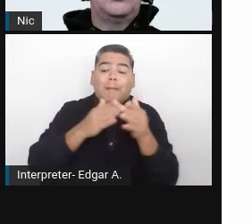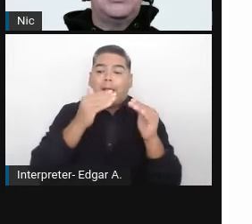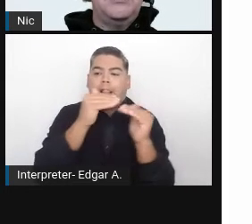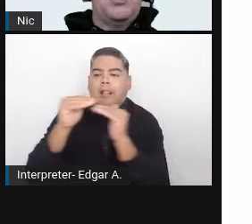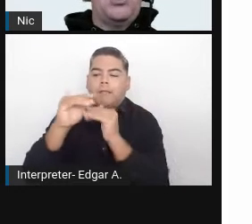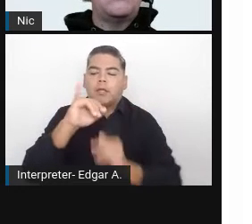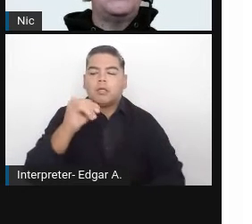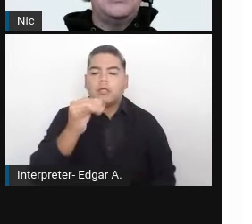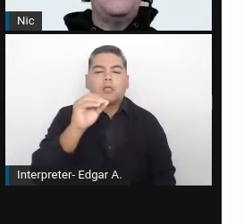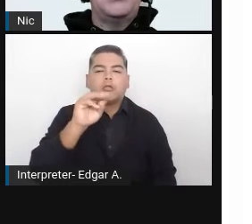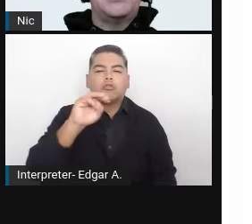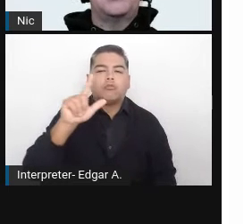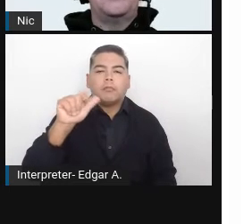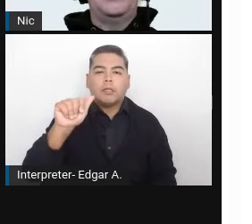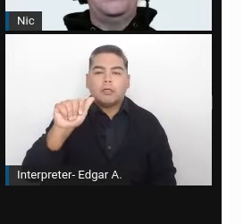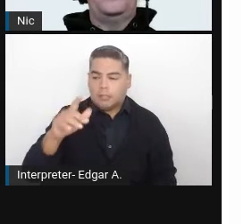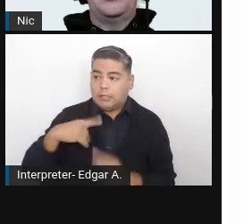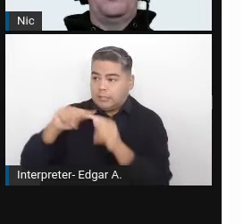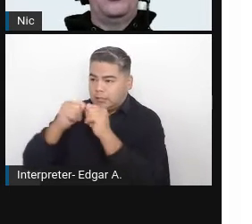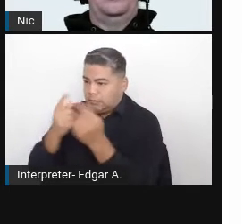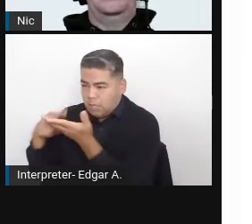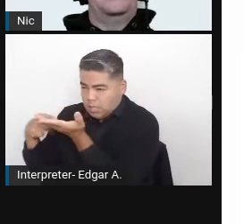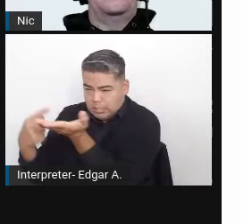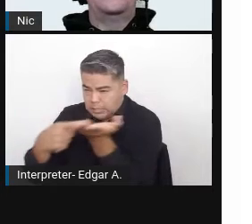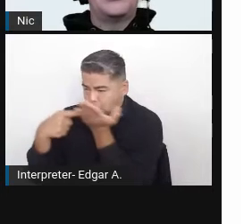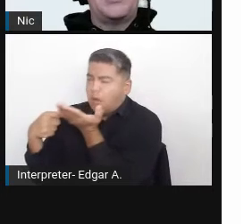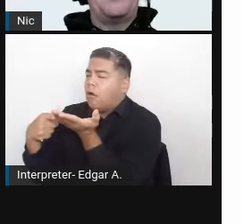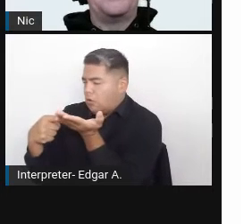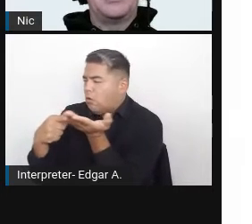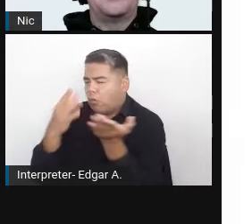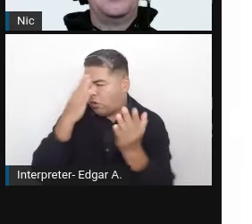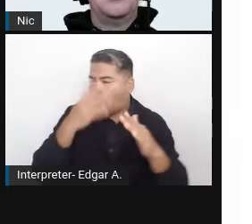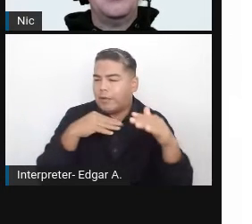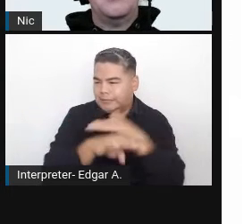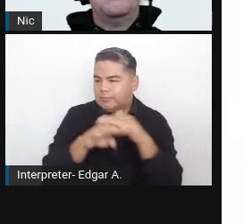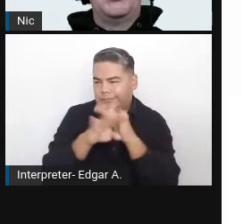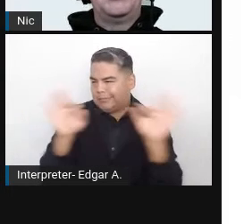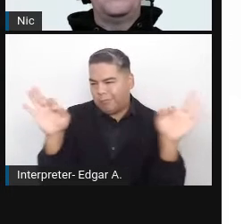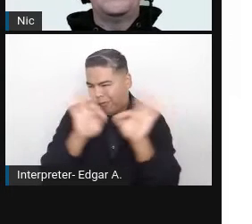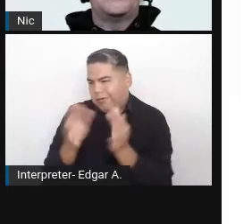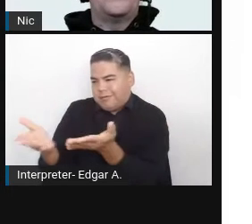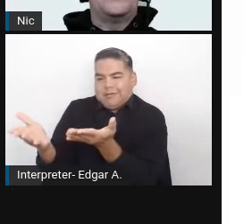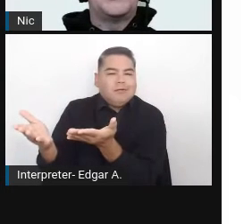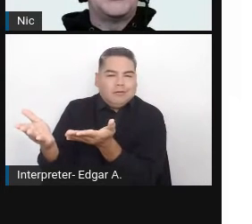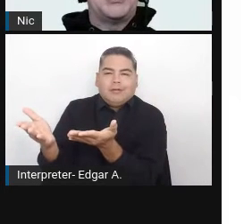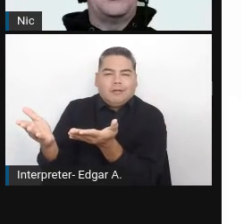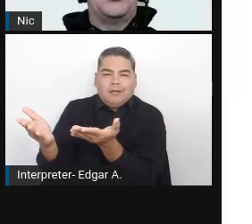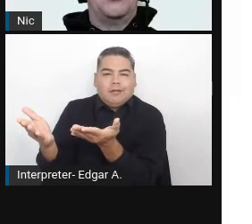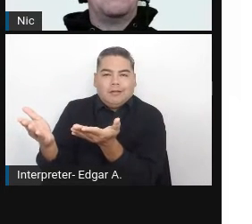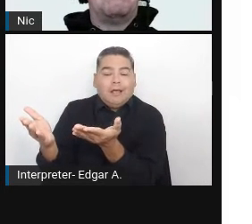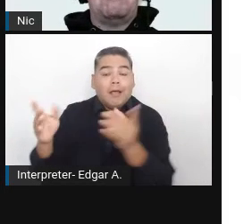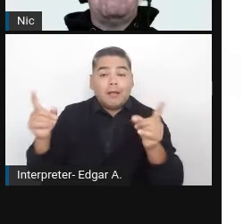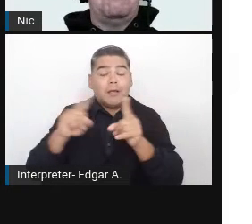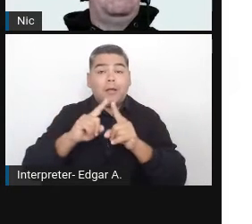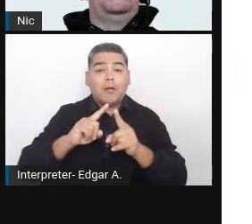The team all believed that accessibility was important. There's no doubt about that, but there was a strong stench of,